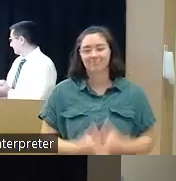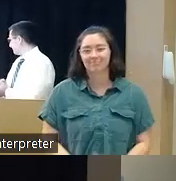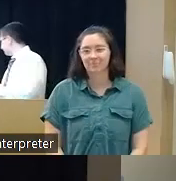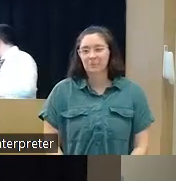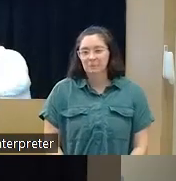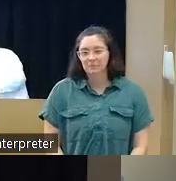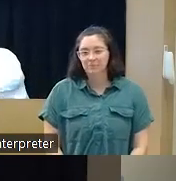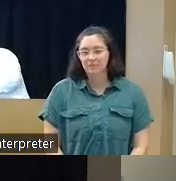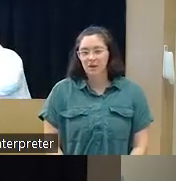thanks